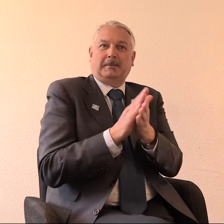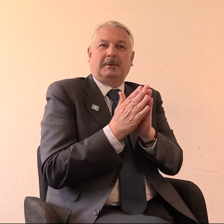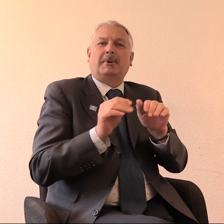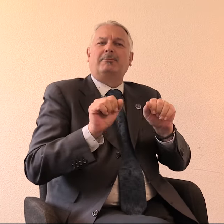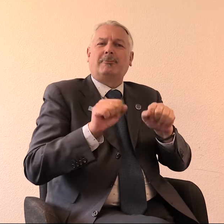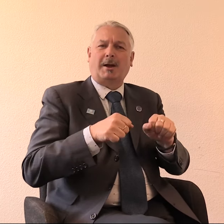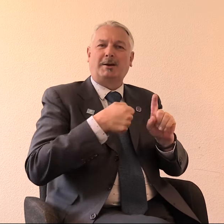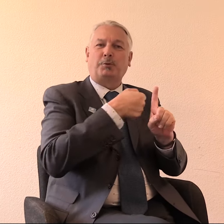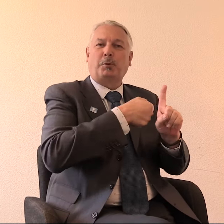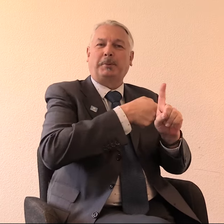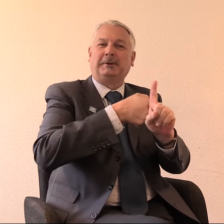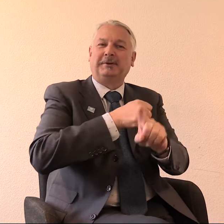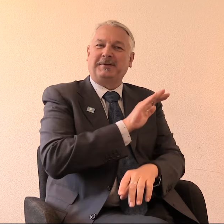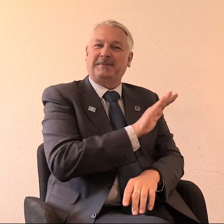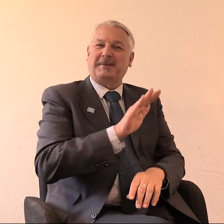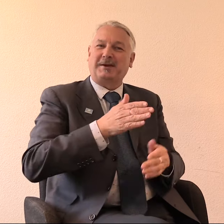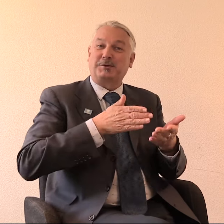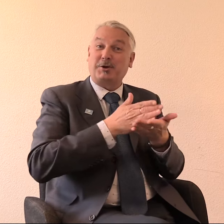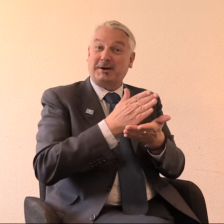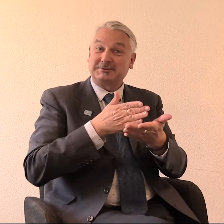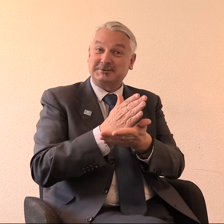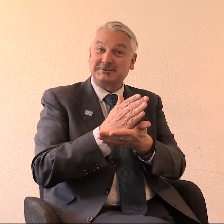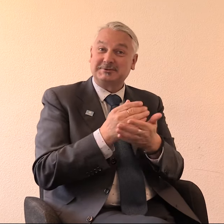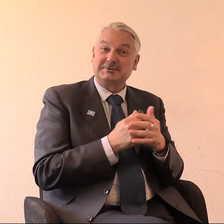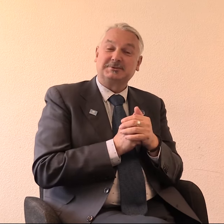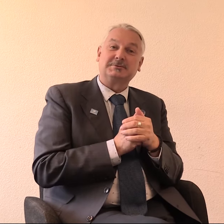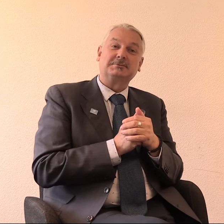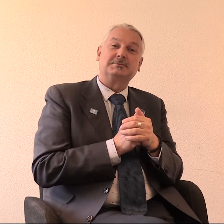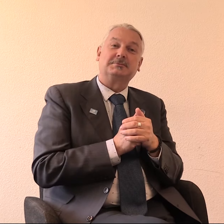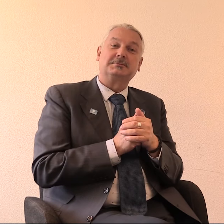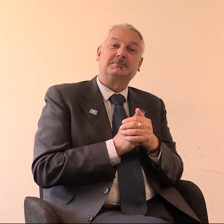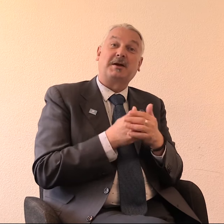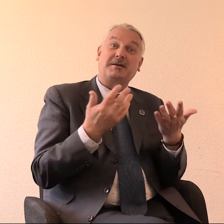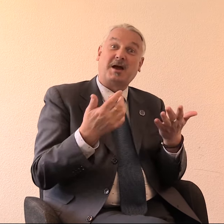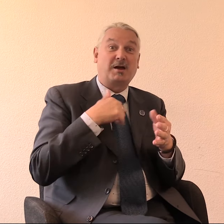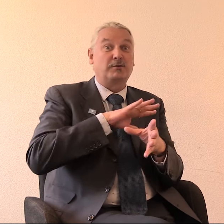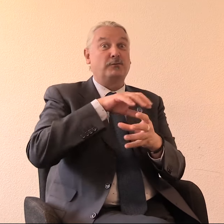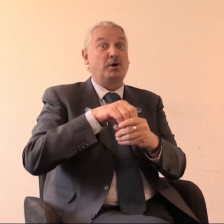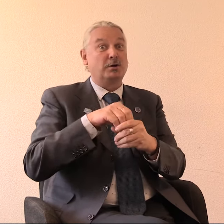so that they acquired the skills to lobby for the realization of their human rights.